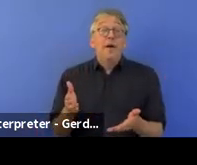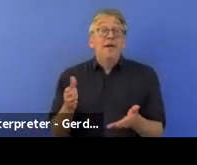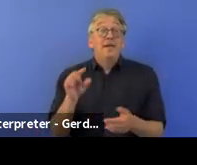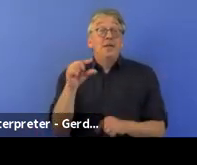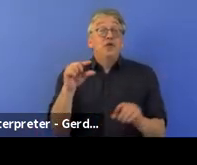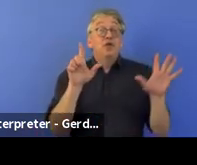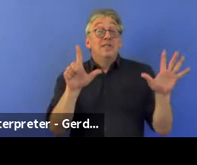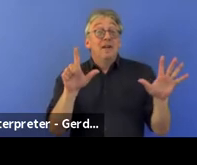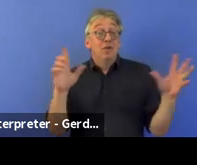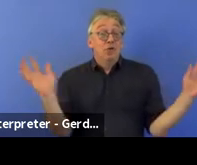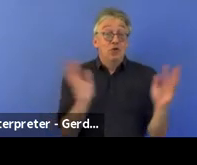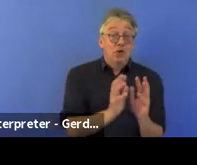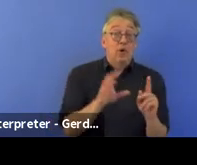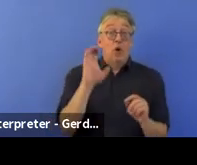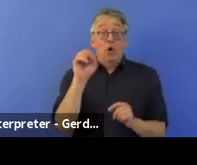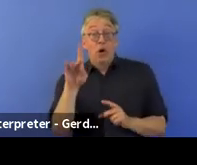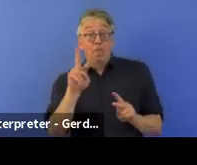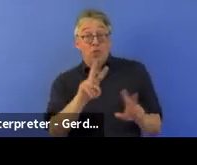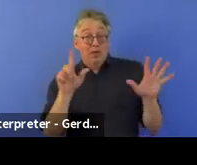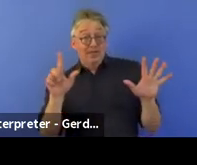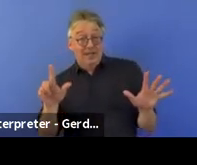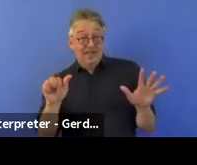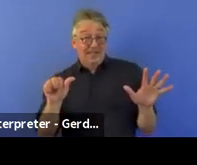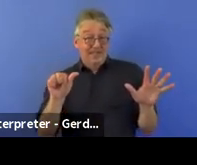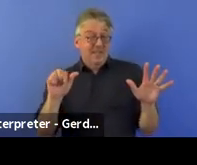education. >> In a critical year for progress